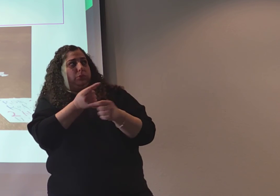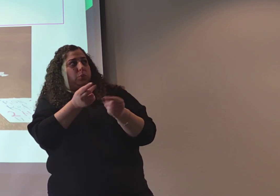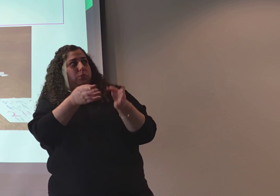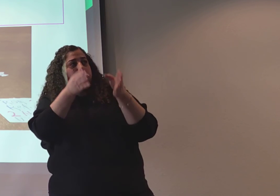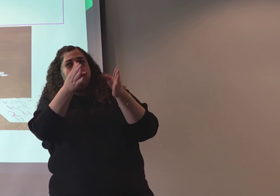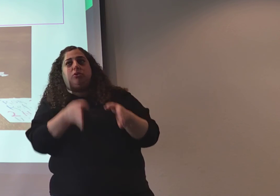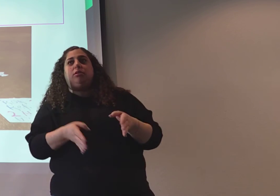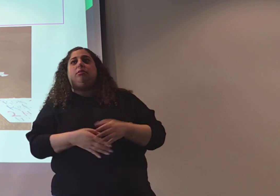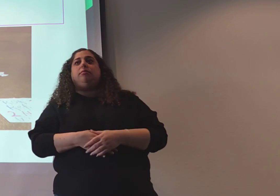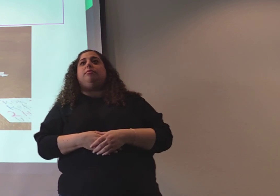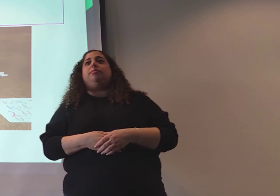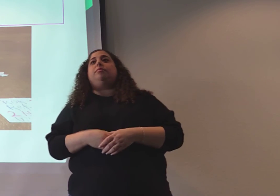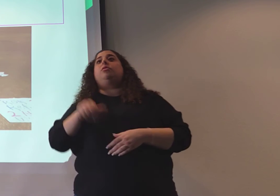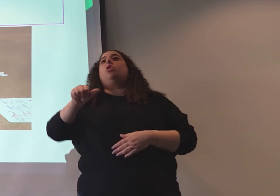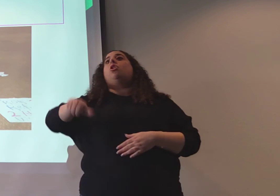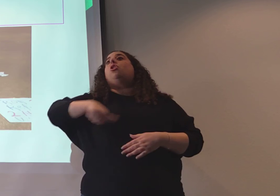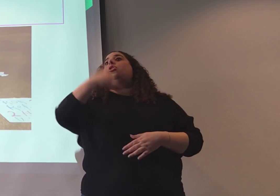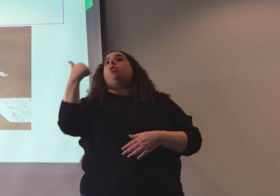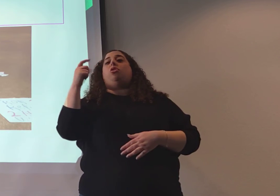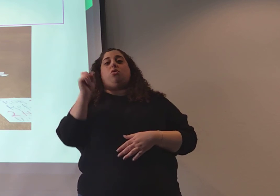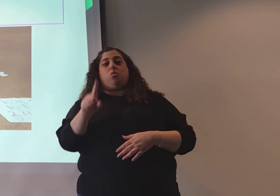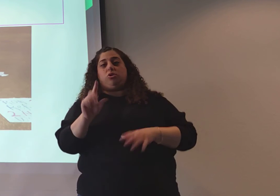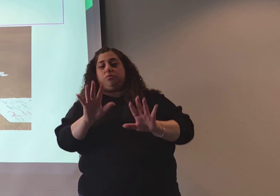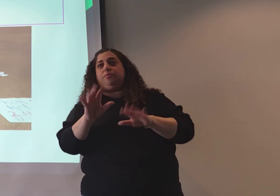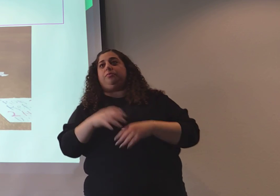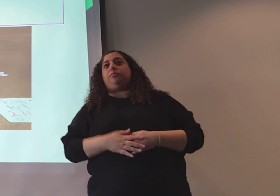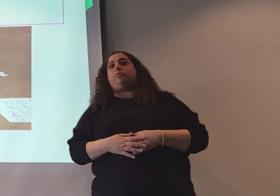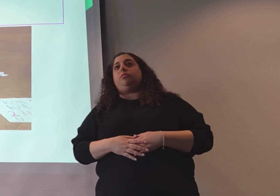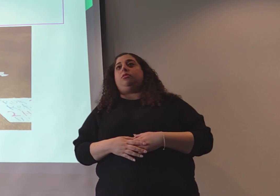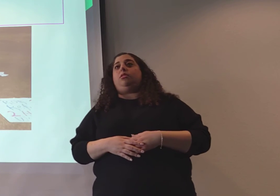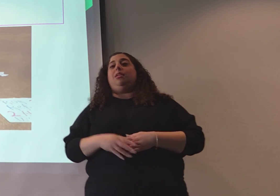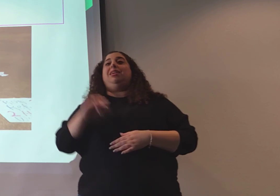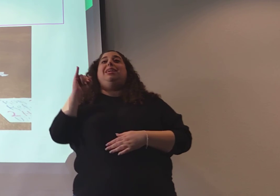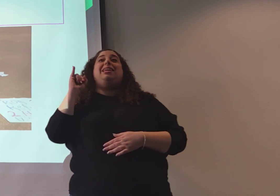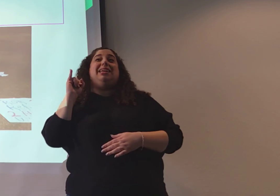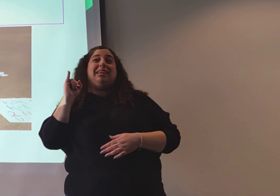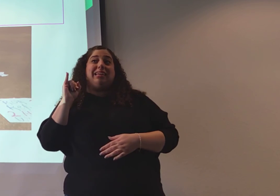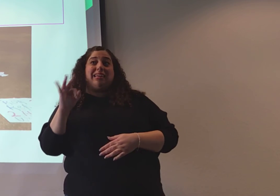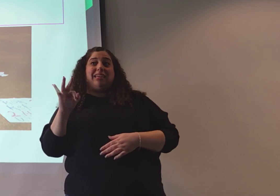Okay, so no. Not until he wins at court.